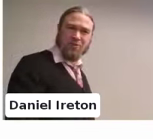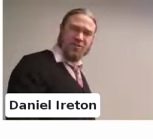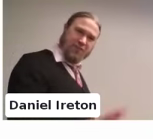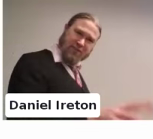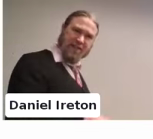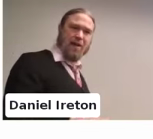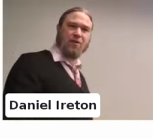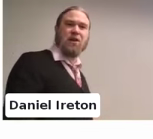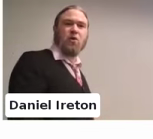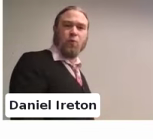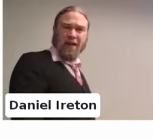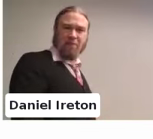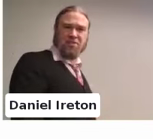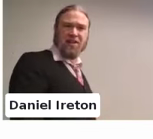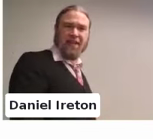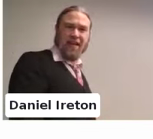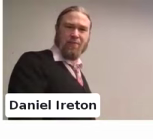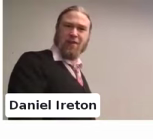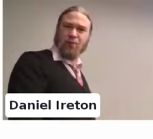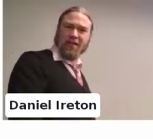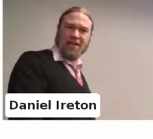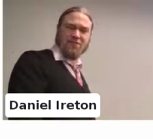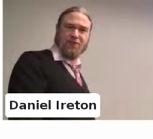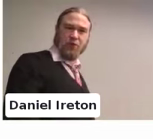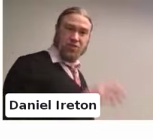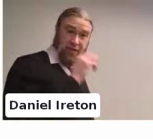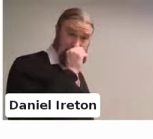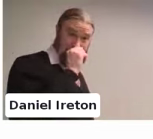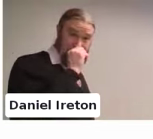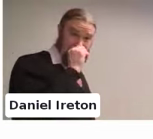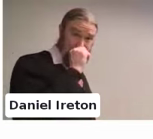I've seen where they've expand it had further.